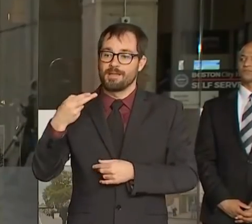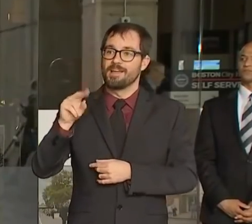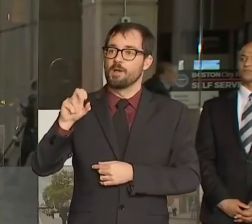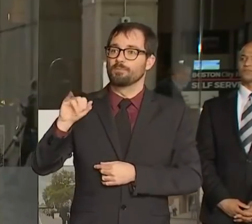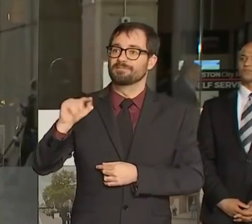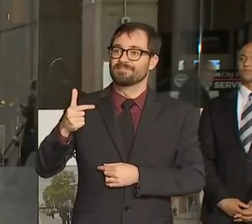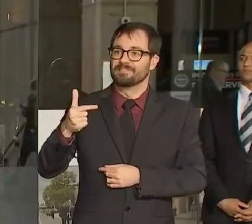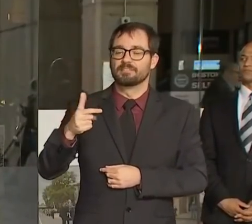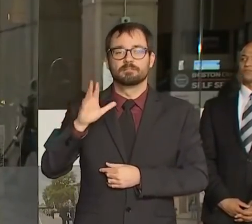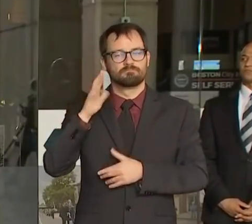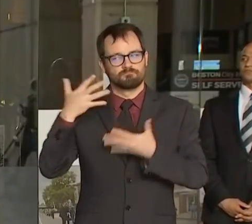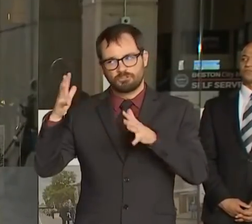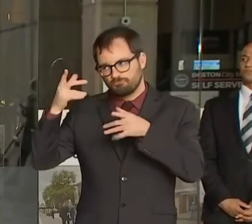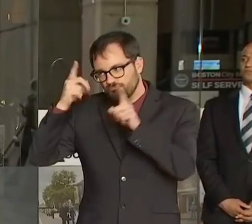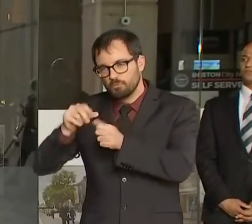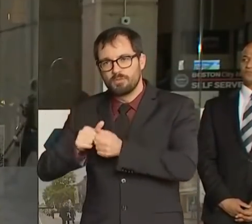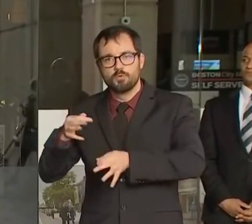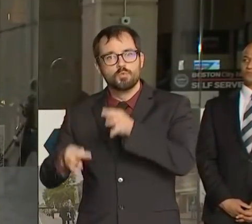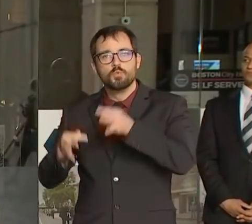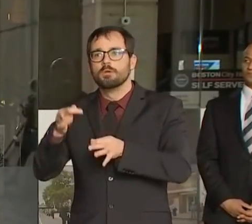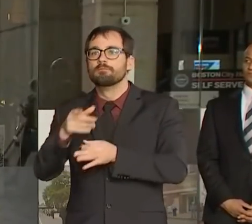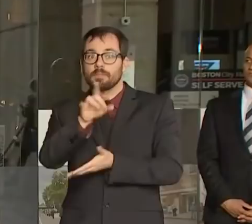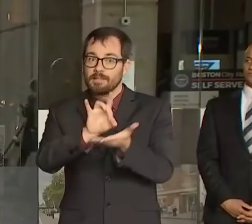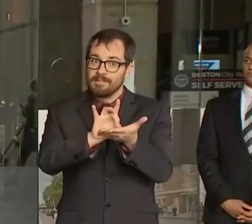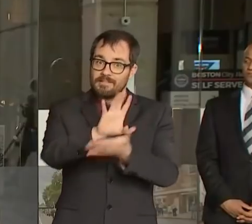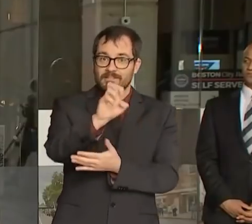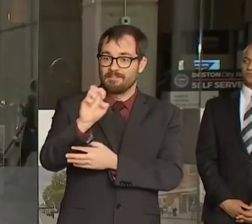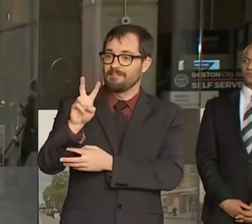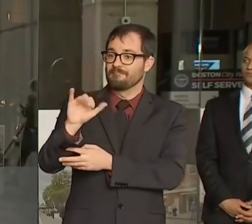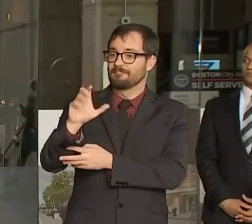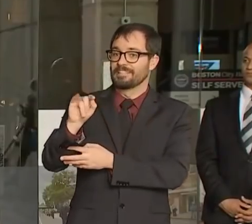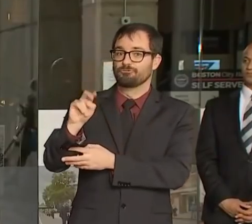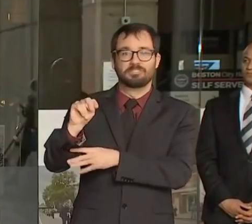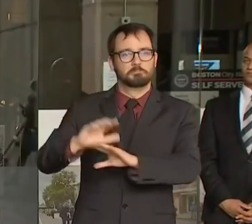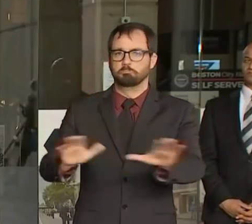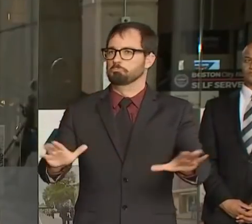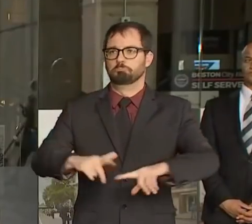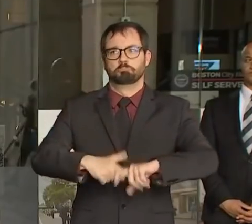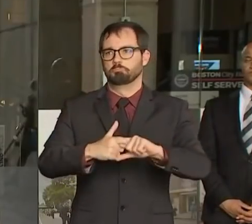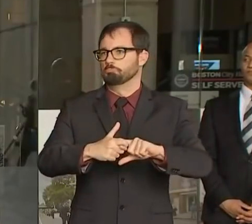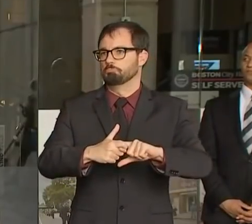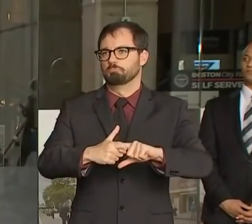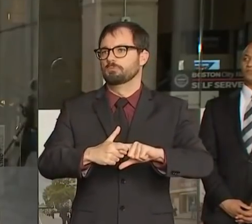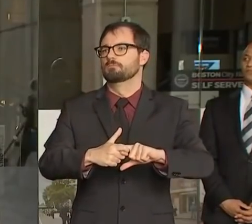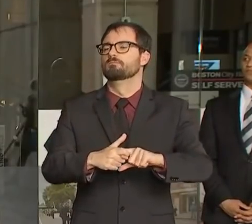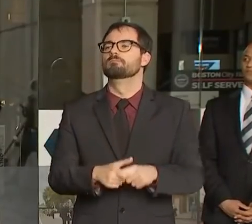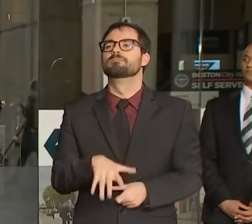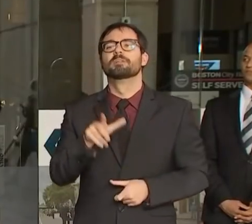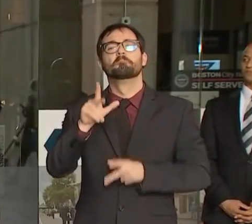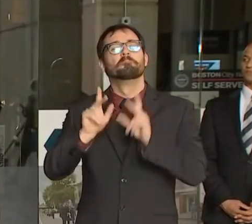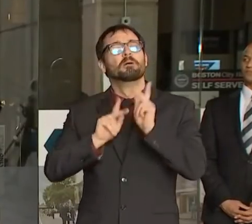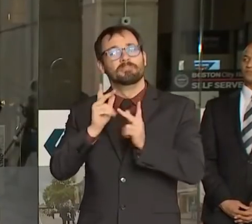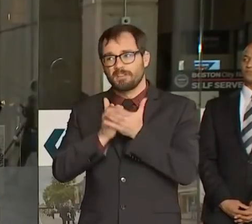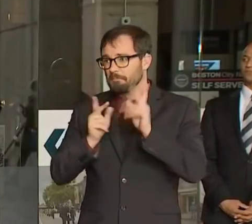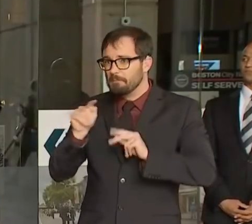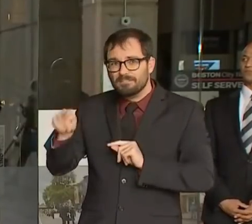WE HAVE STUDENTS AND OTHERS LOOKING FOR HOUSING WE HAVE HEARD CONCERNS ABOUT APARTMENTS VIOLATING PHYSICAL DISTANCE GUIDELINES.